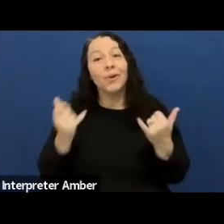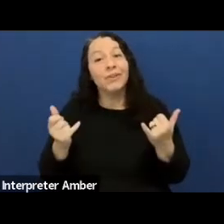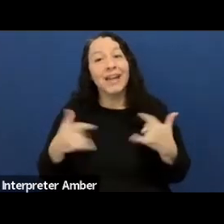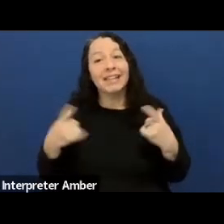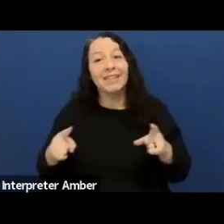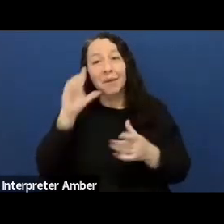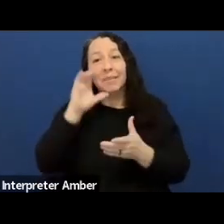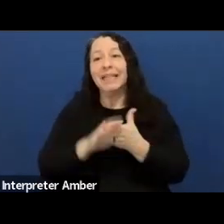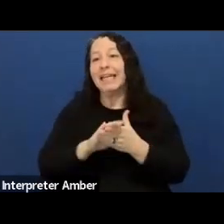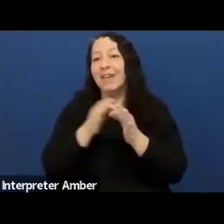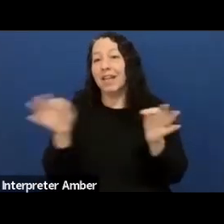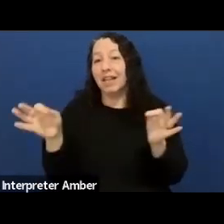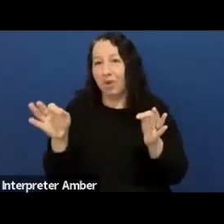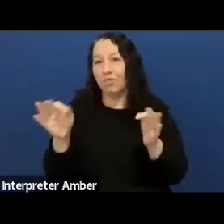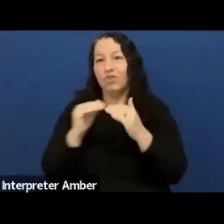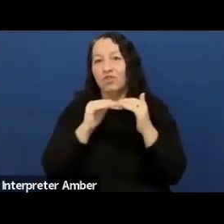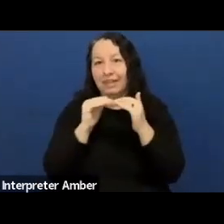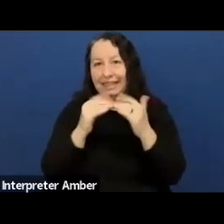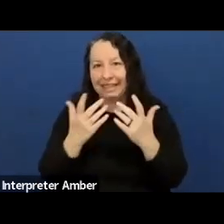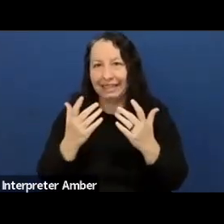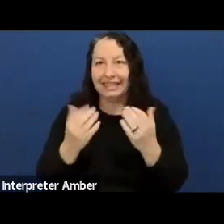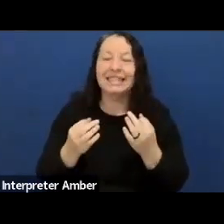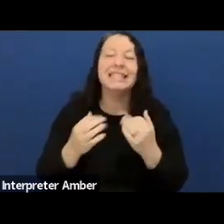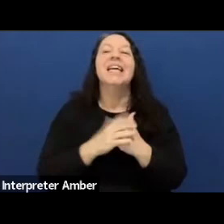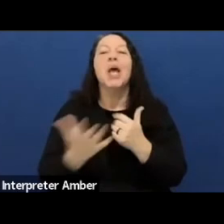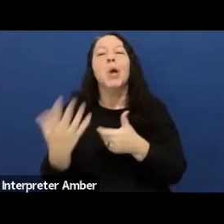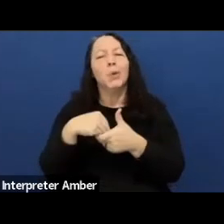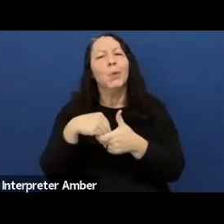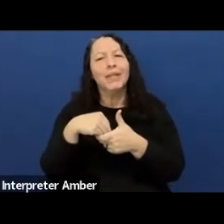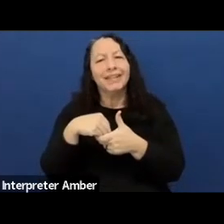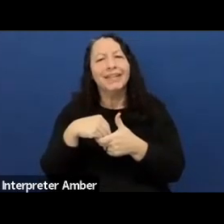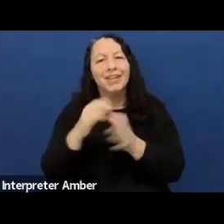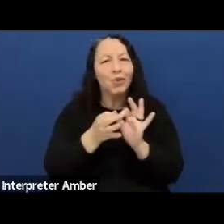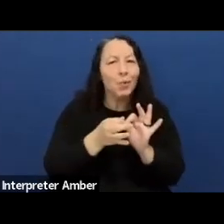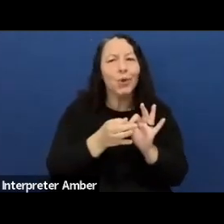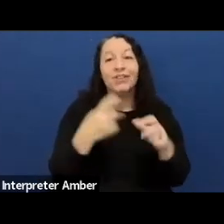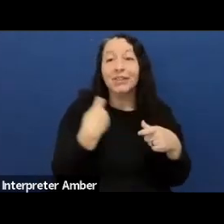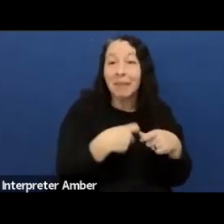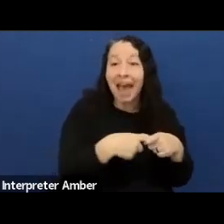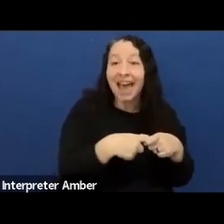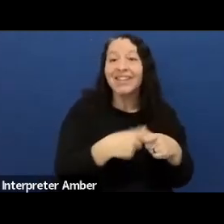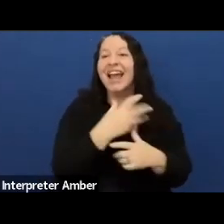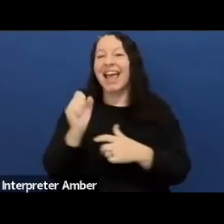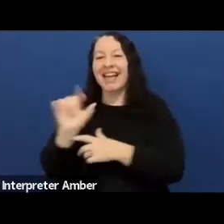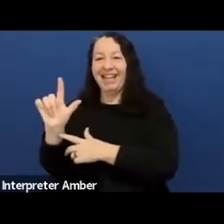The organizers of today's event believe in language justice, and that includes interpretation